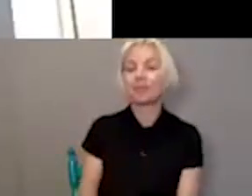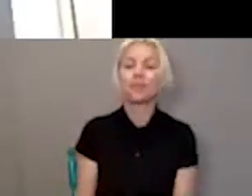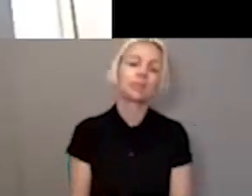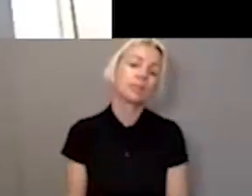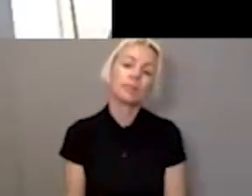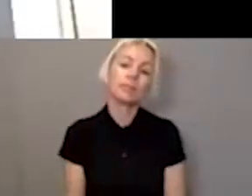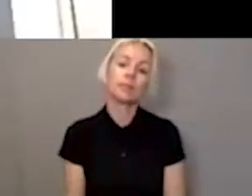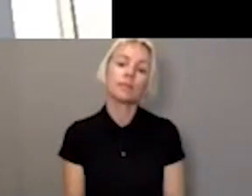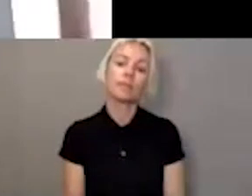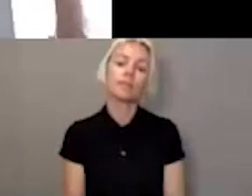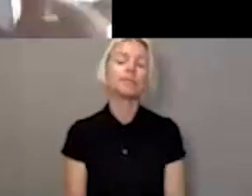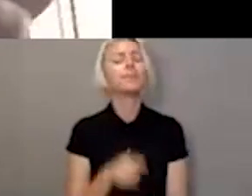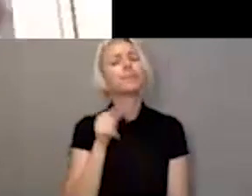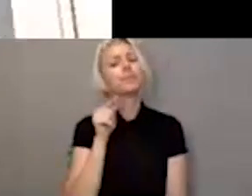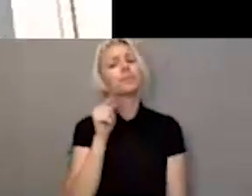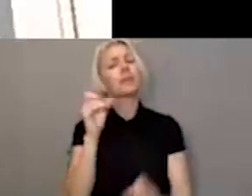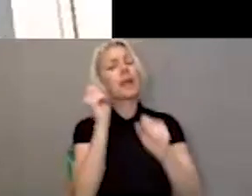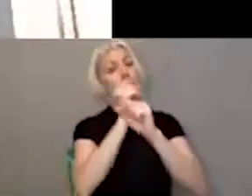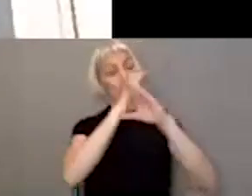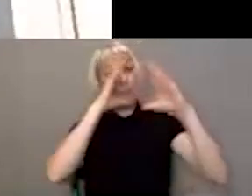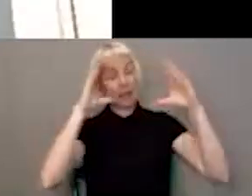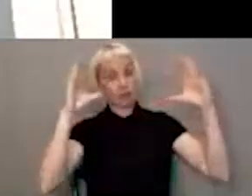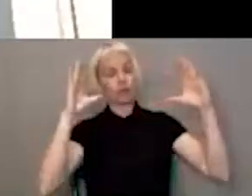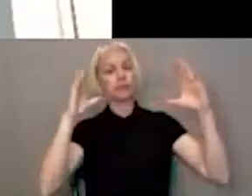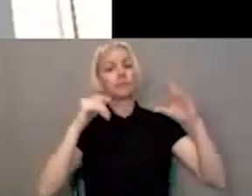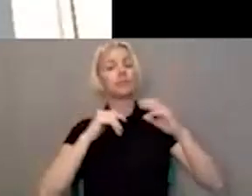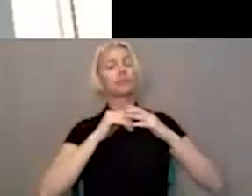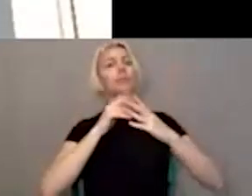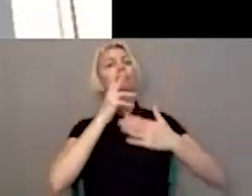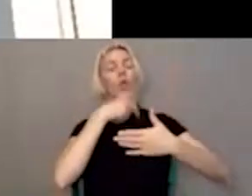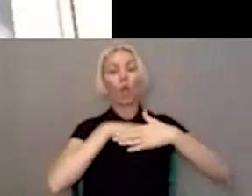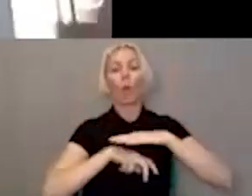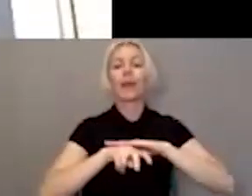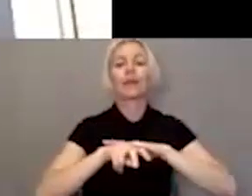a space, wearing so many hats and carrying a lot of that responsibility, if somebody